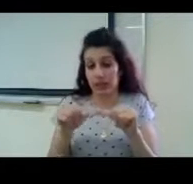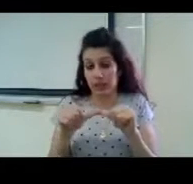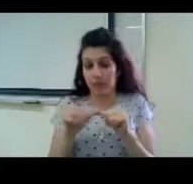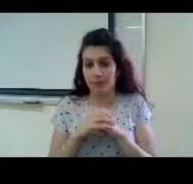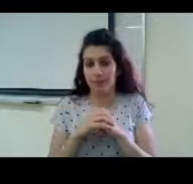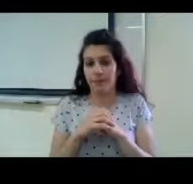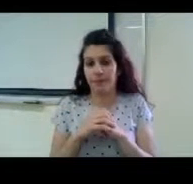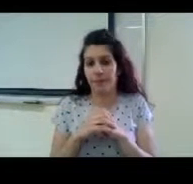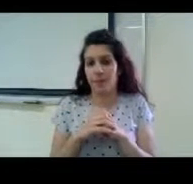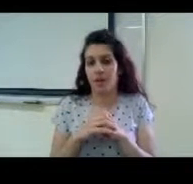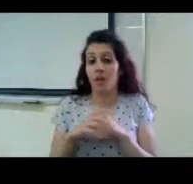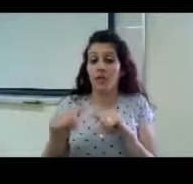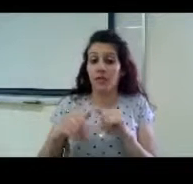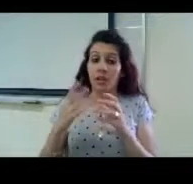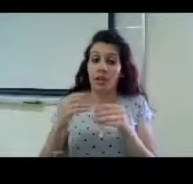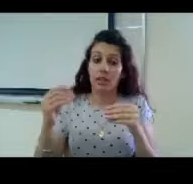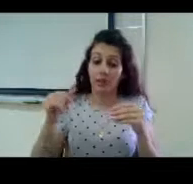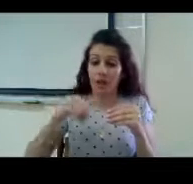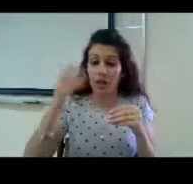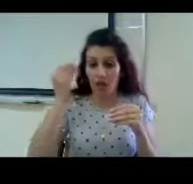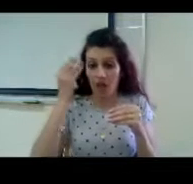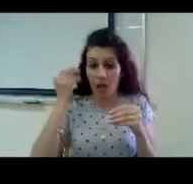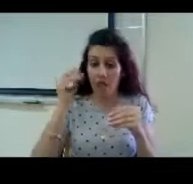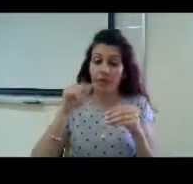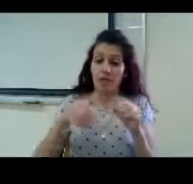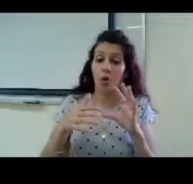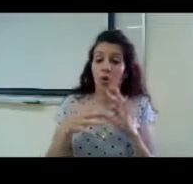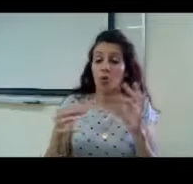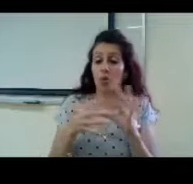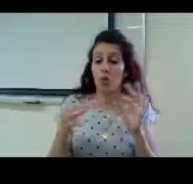order that they can work better with parents help set up